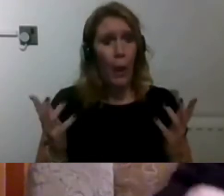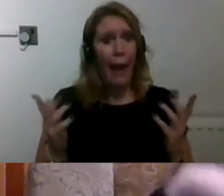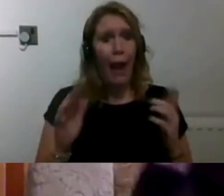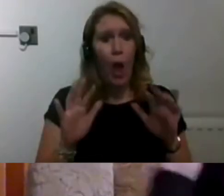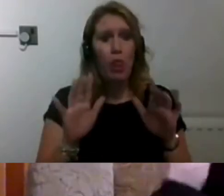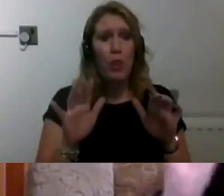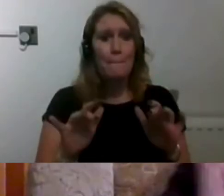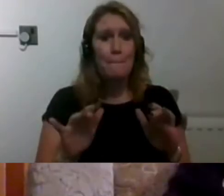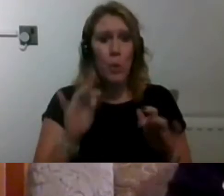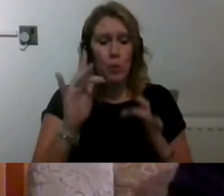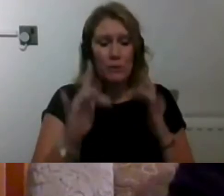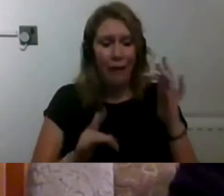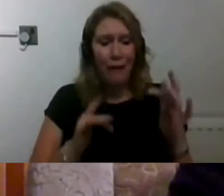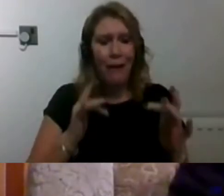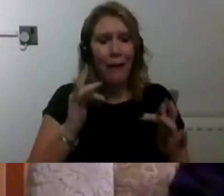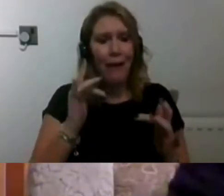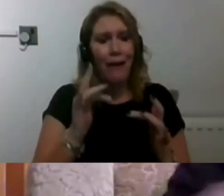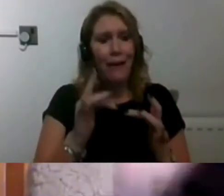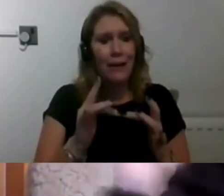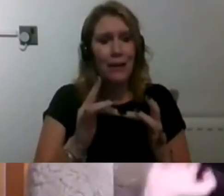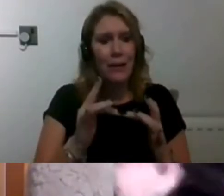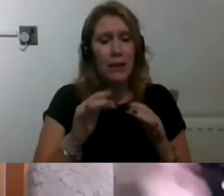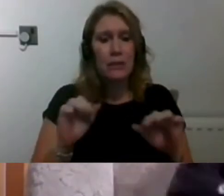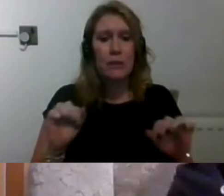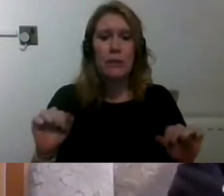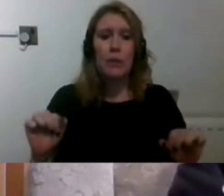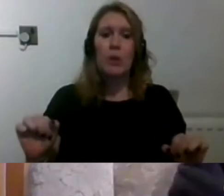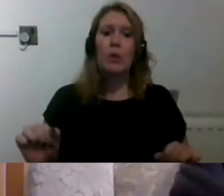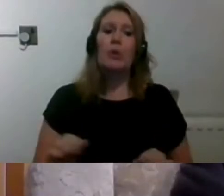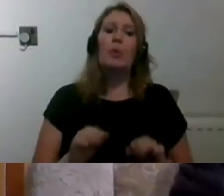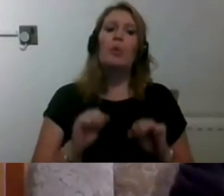Waiting to go out.